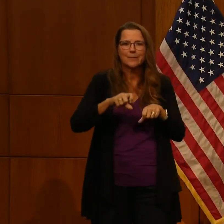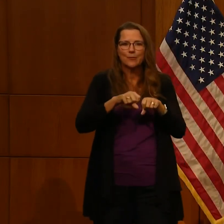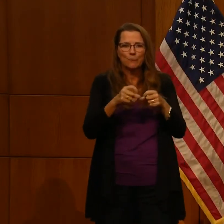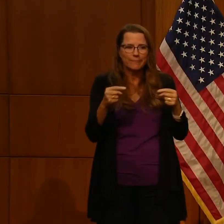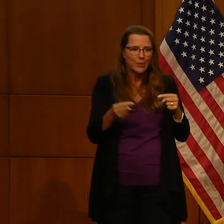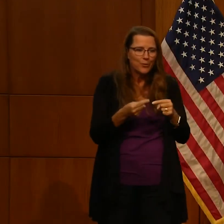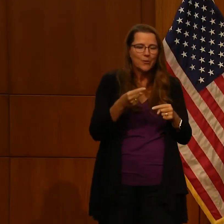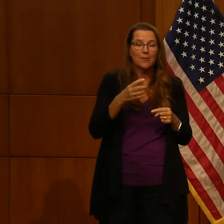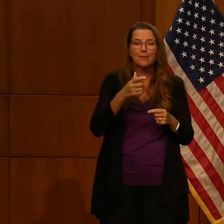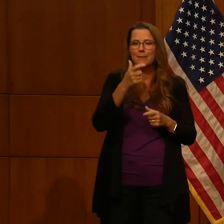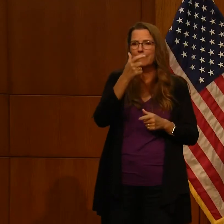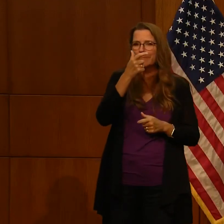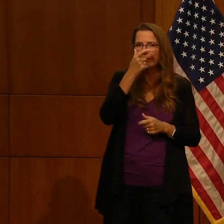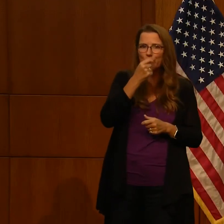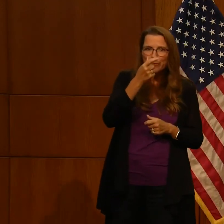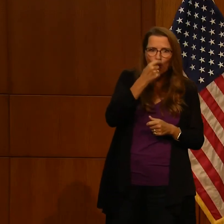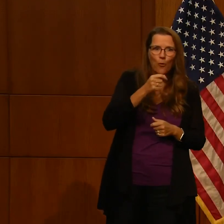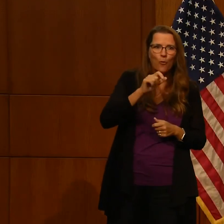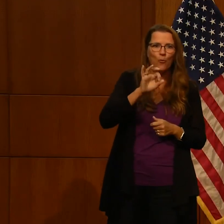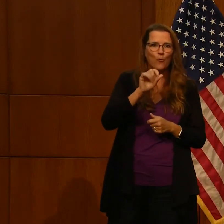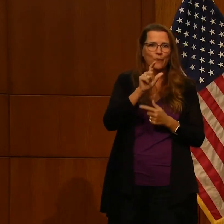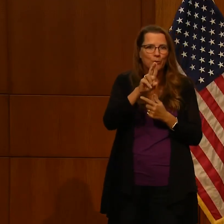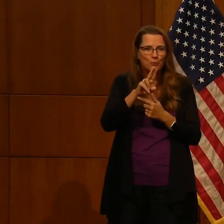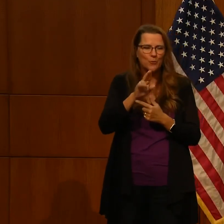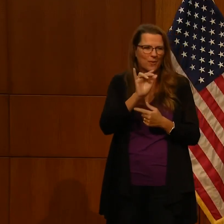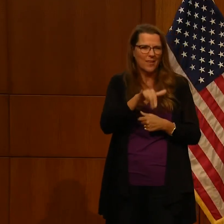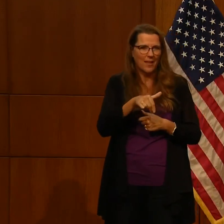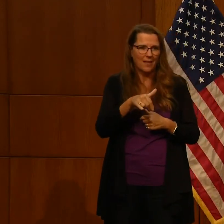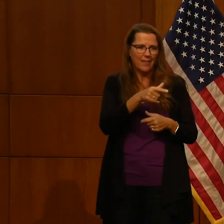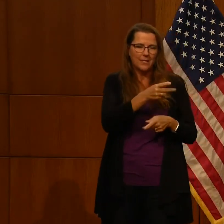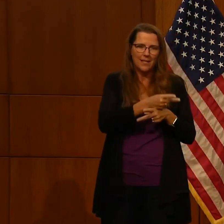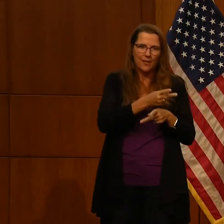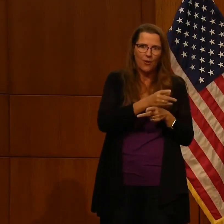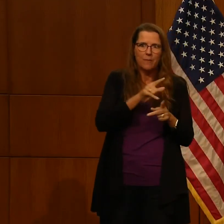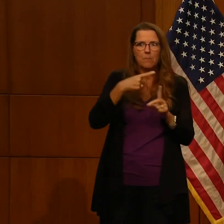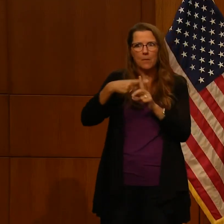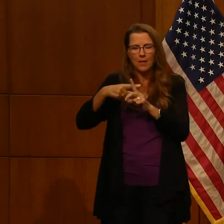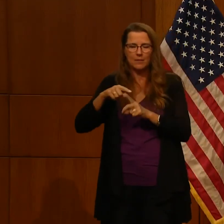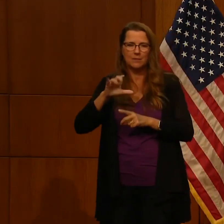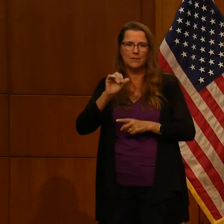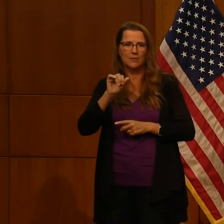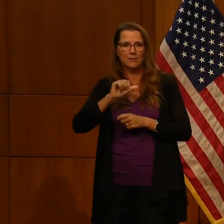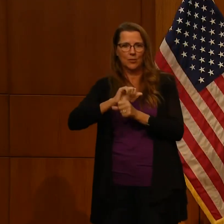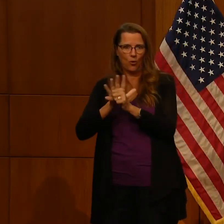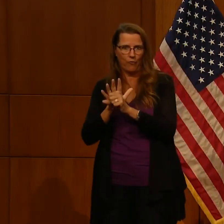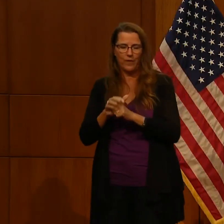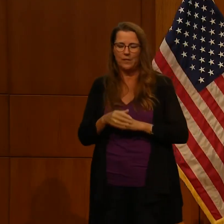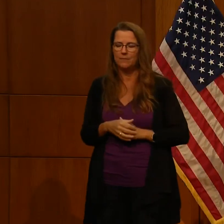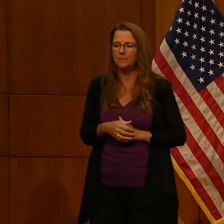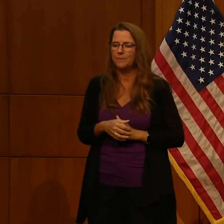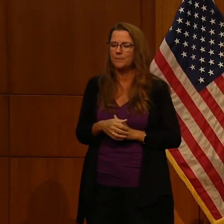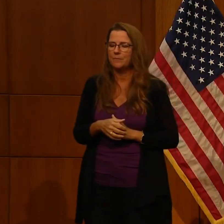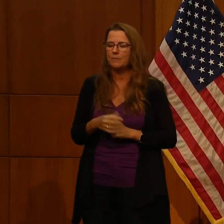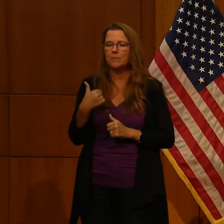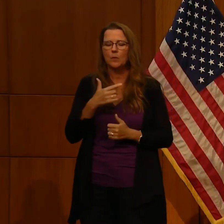REGULAR NORMAL SCHOOL YEAR, ALL OF THE SCRAPES AND SPRAINS. AS WELL AS COLD AND FLU. SO WE ARE